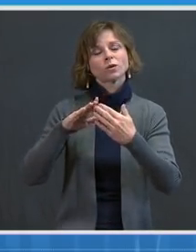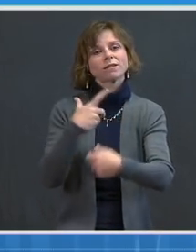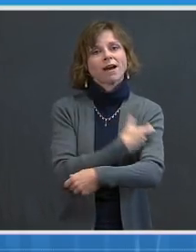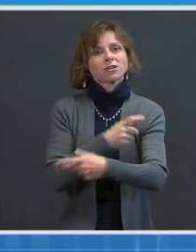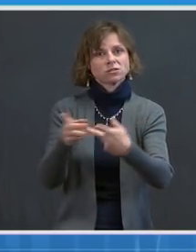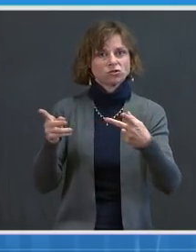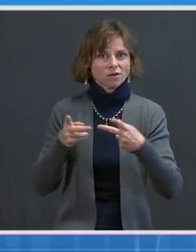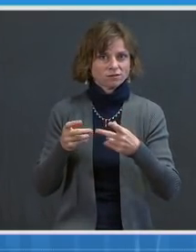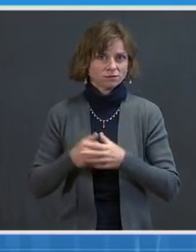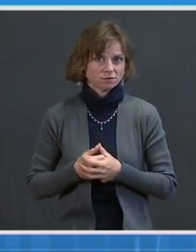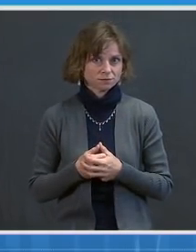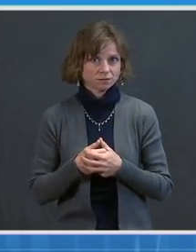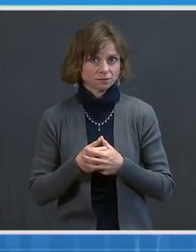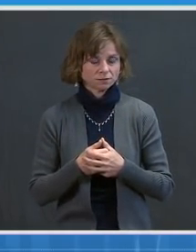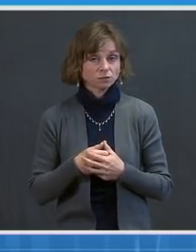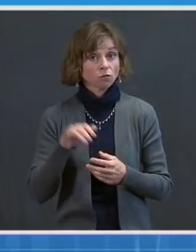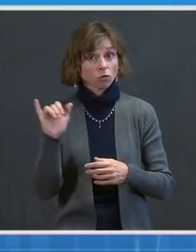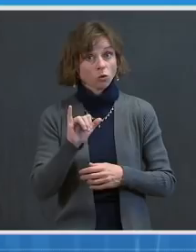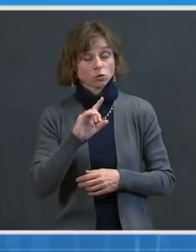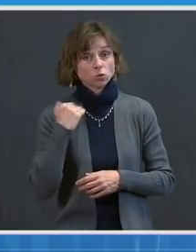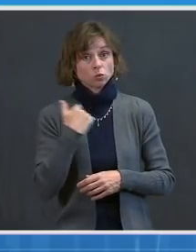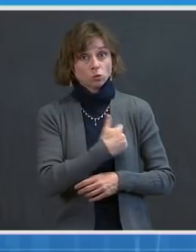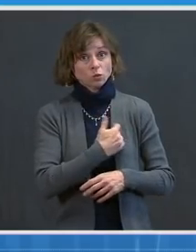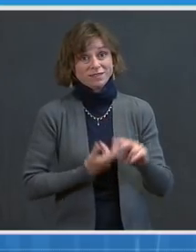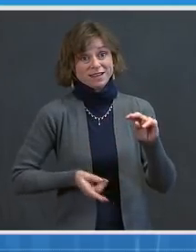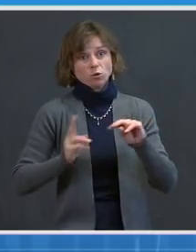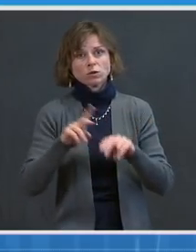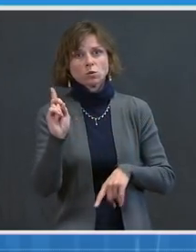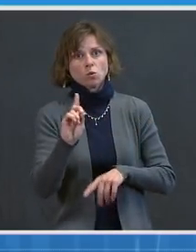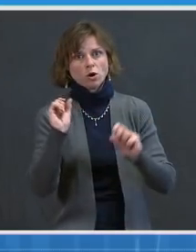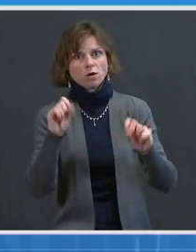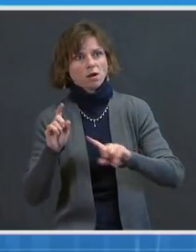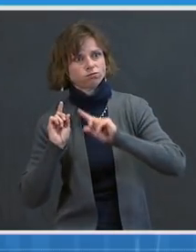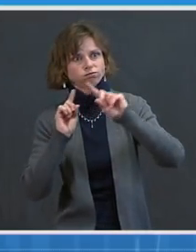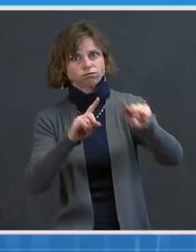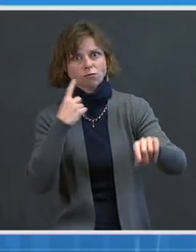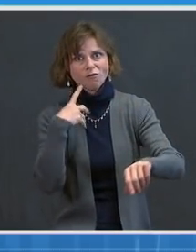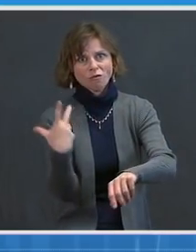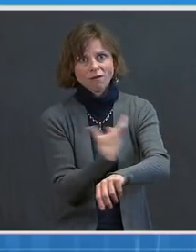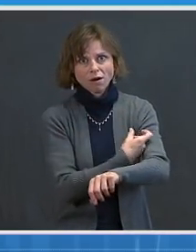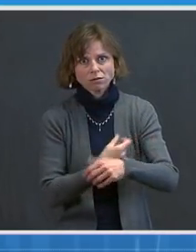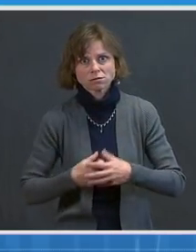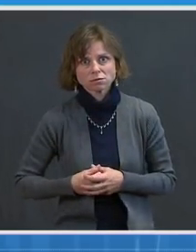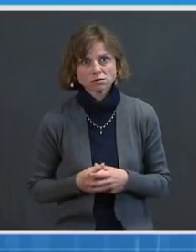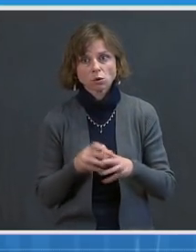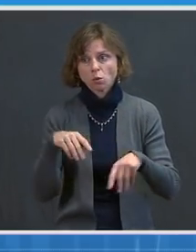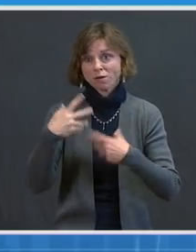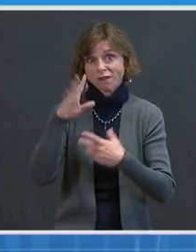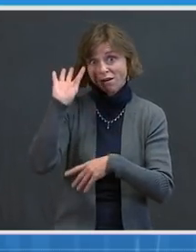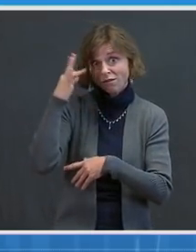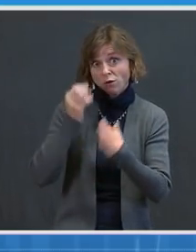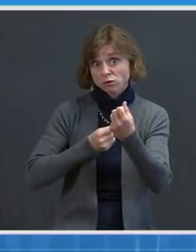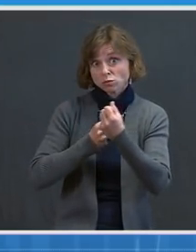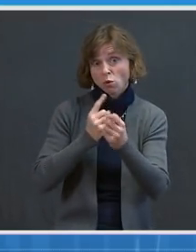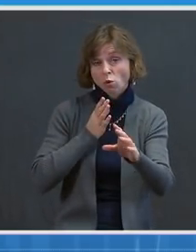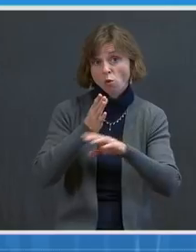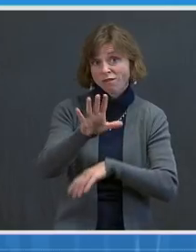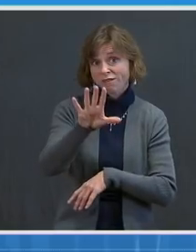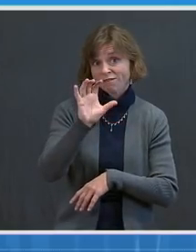We've also dramatically increased the number of places to get vaccinated. We've provided federal support for over 500 community vaccination centers.